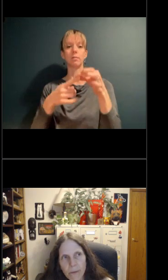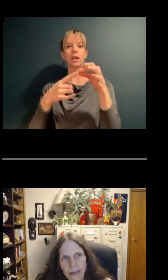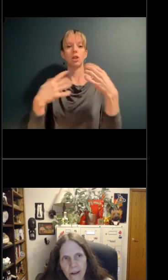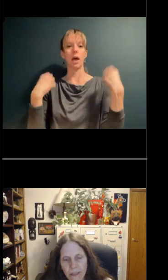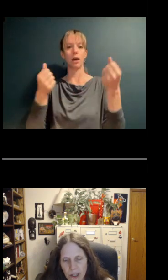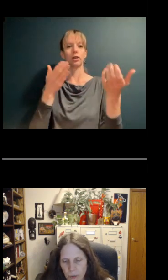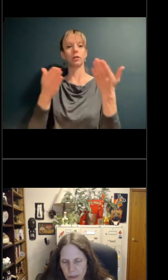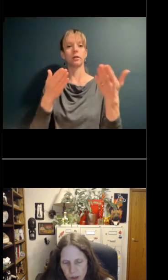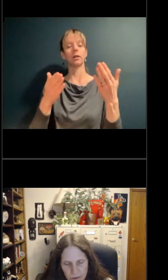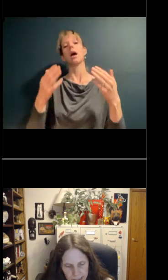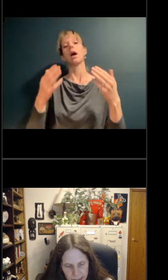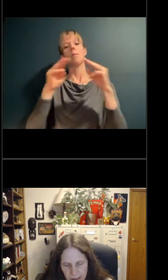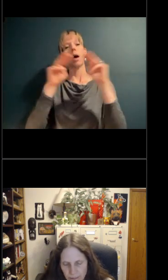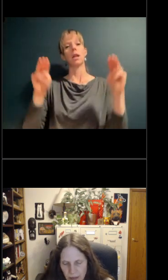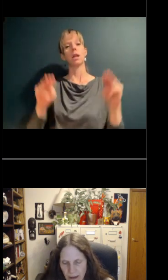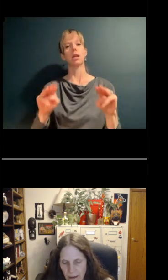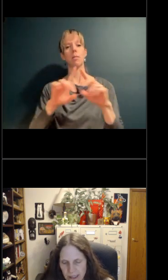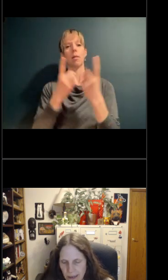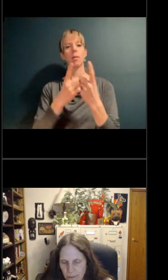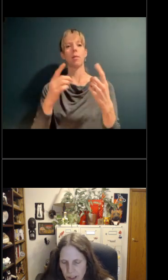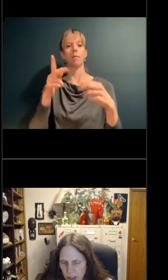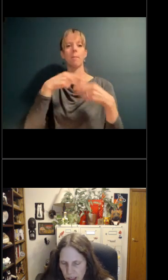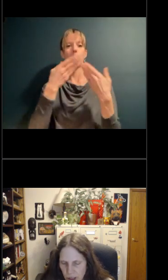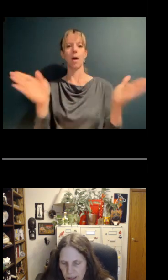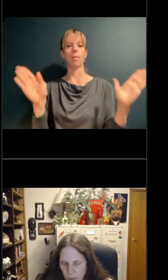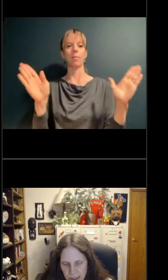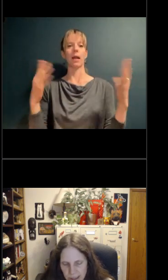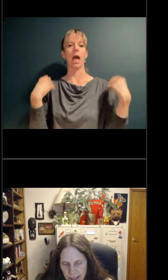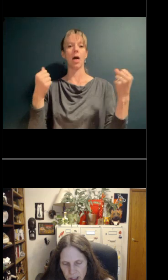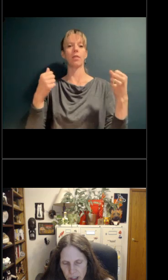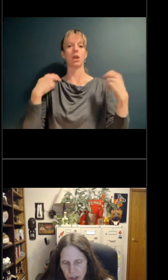of Public Health and Human Services. The statements shared in the presentation